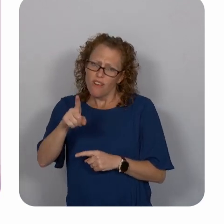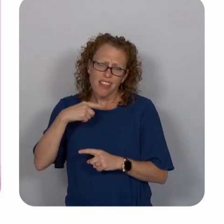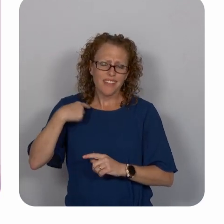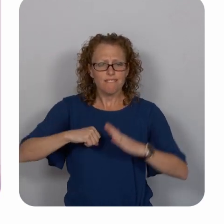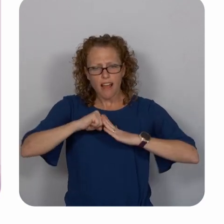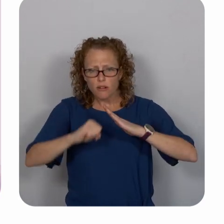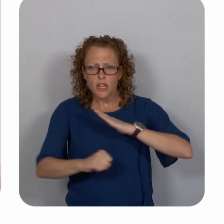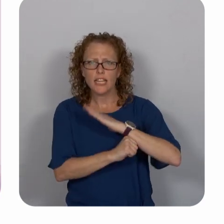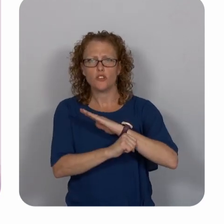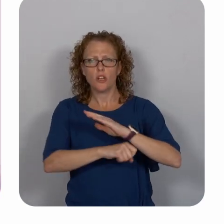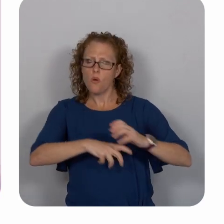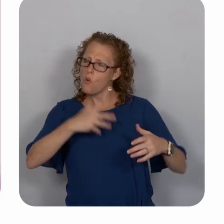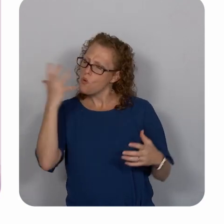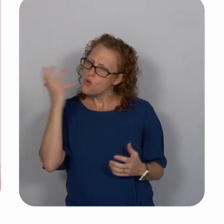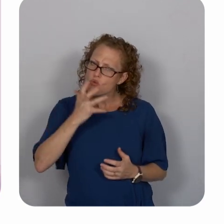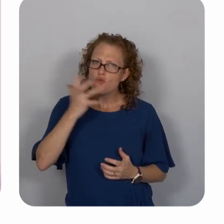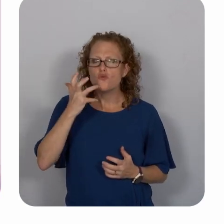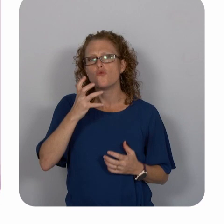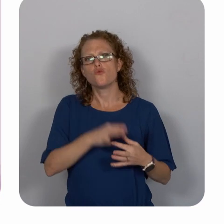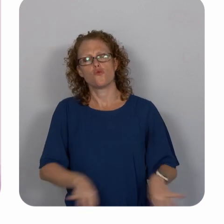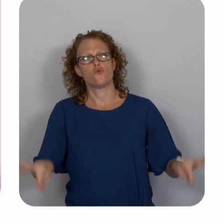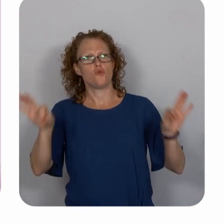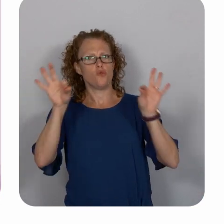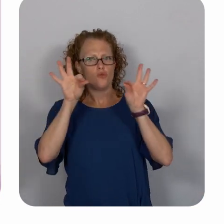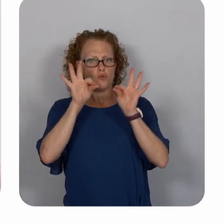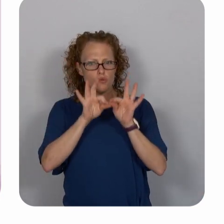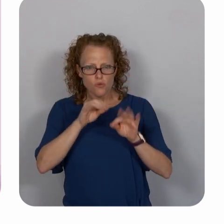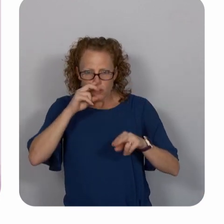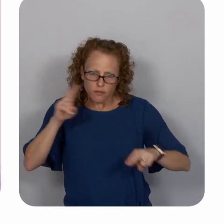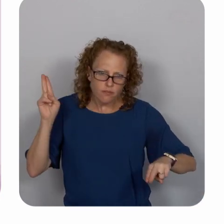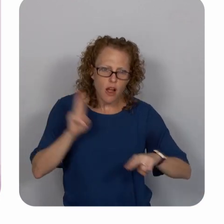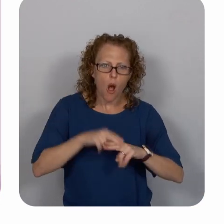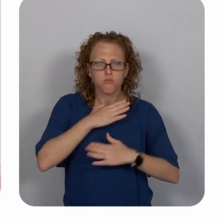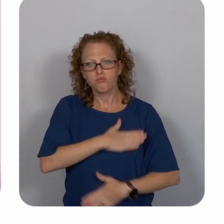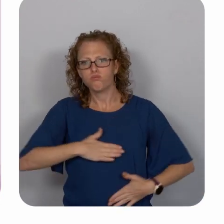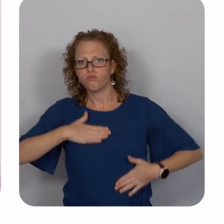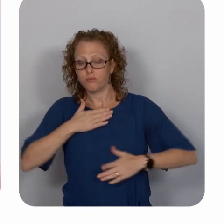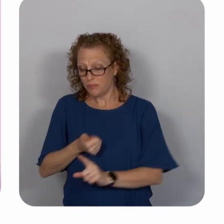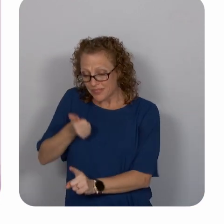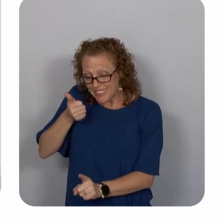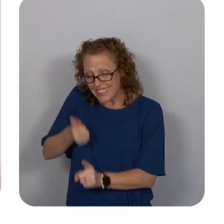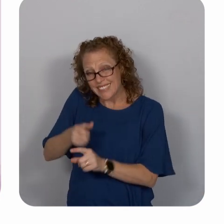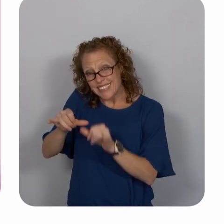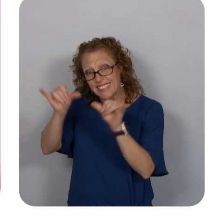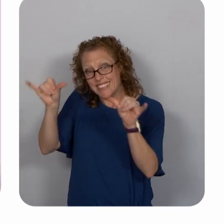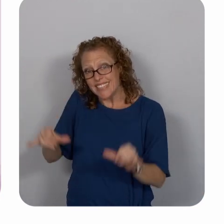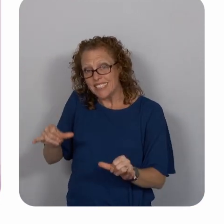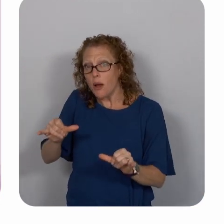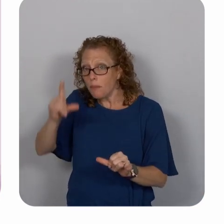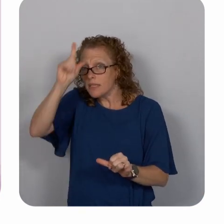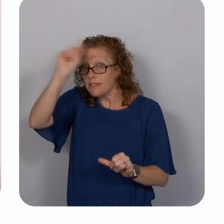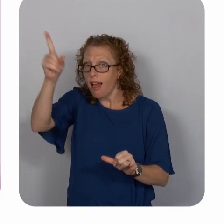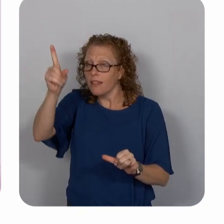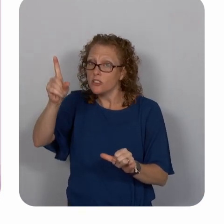and making it a super intelligent reasoning engine. Just to give you a rough idea about the user experience.